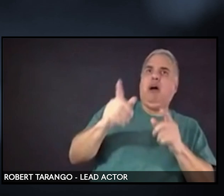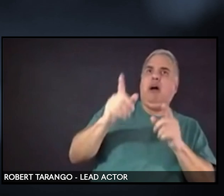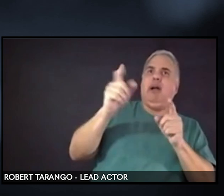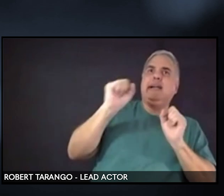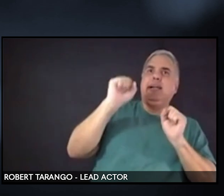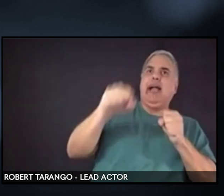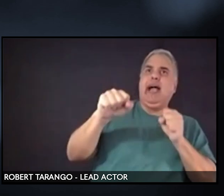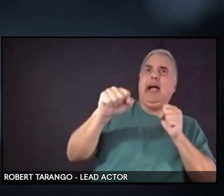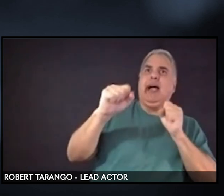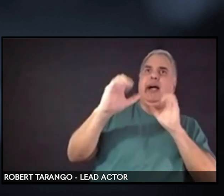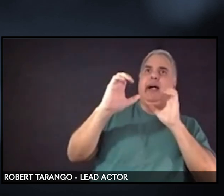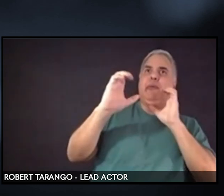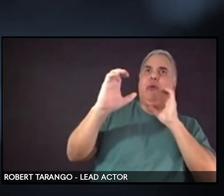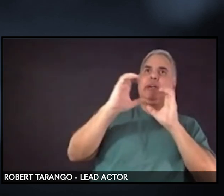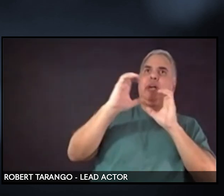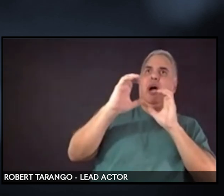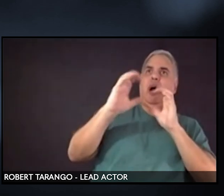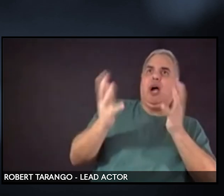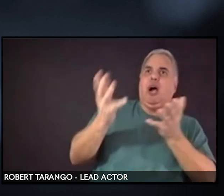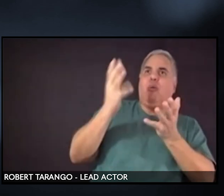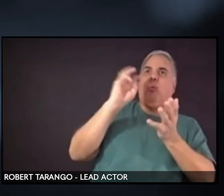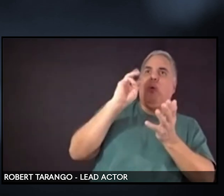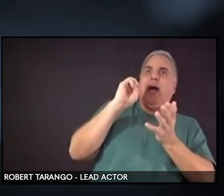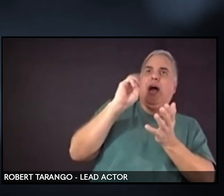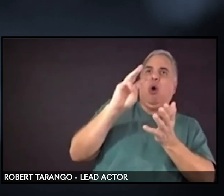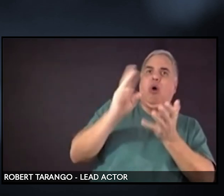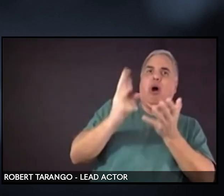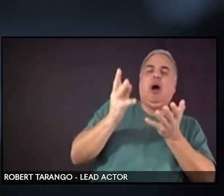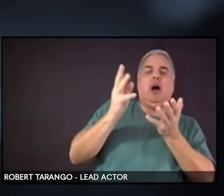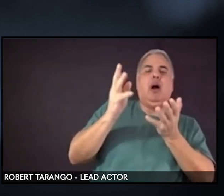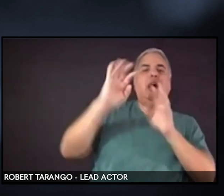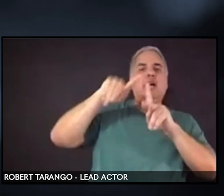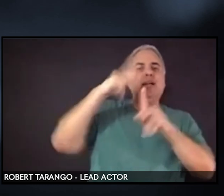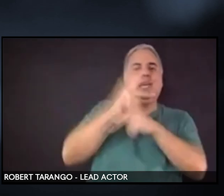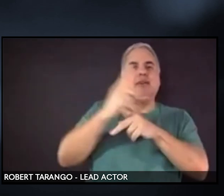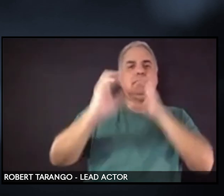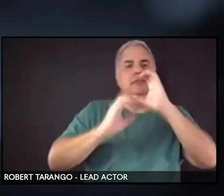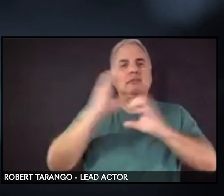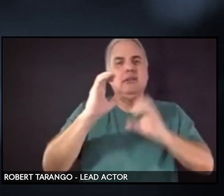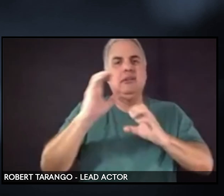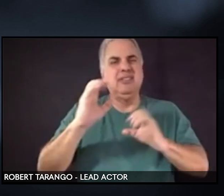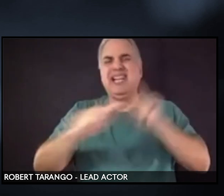going, "wow, I can do this and I can communicate with somebody that I never